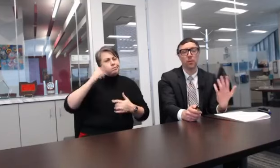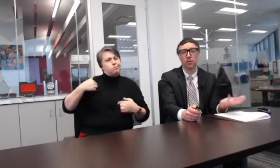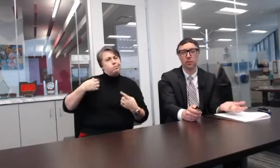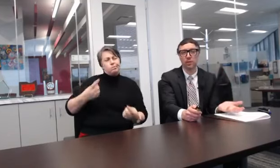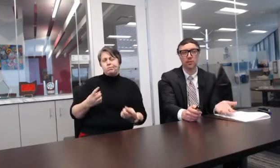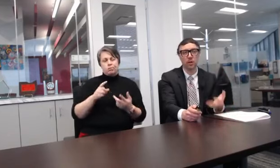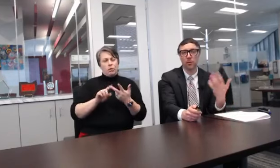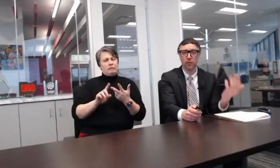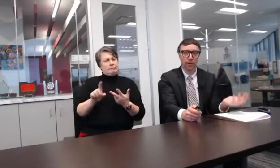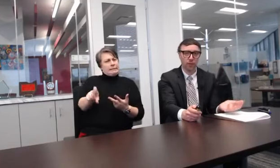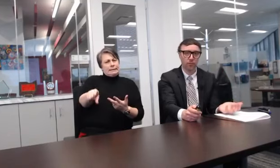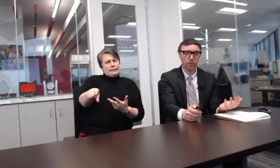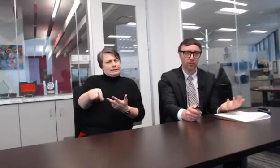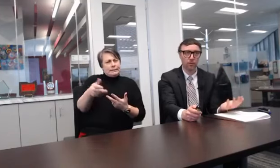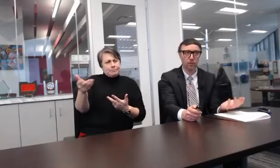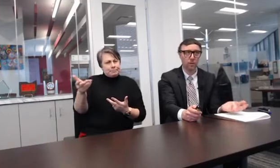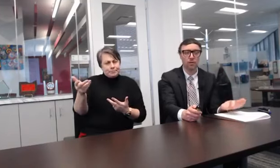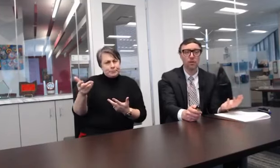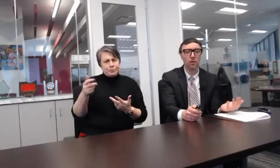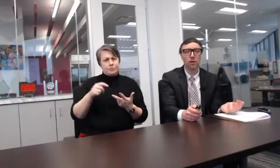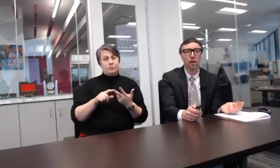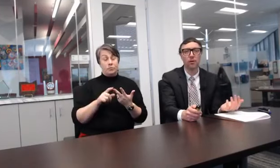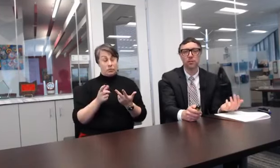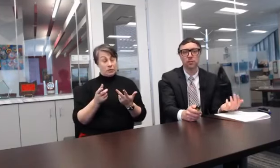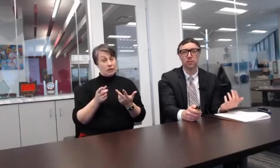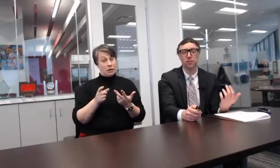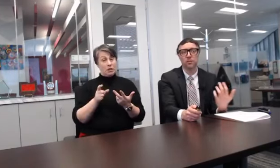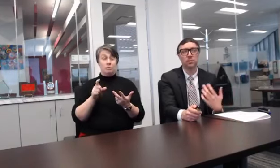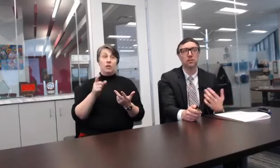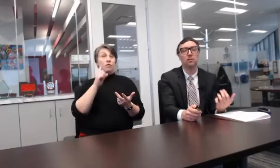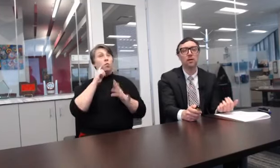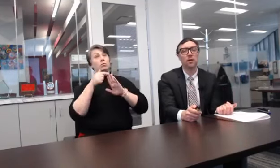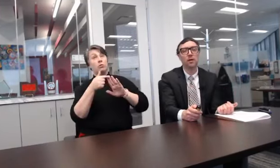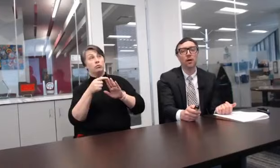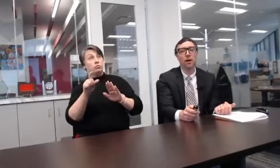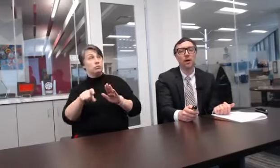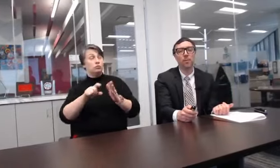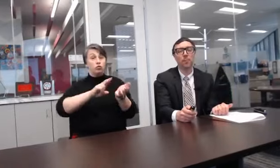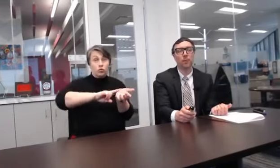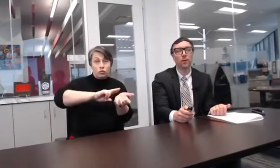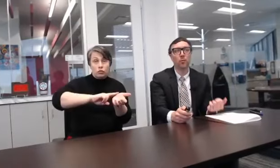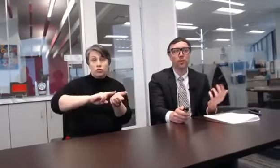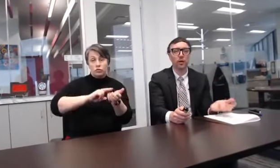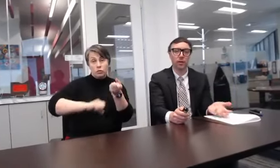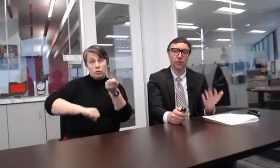what their needs are, whether they have, need nursing services, where they live,